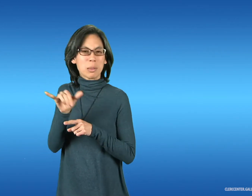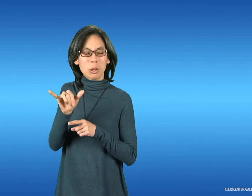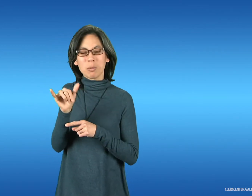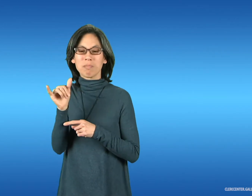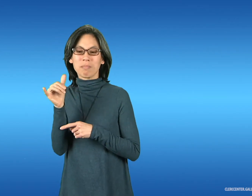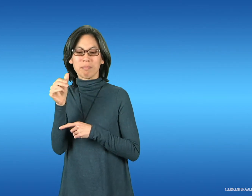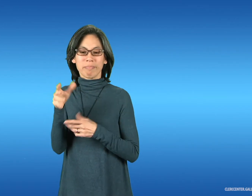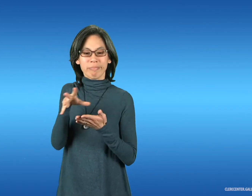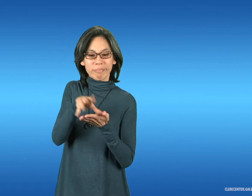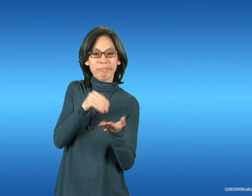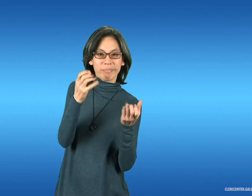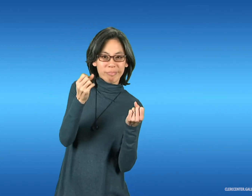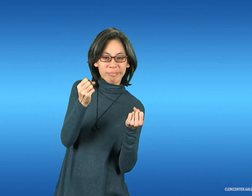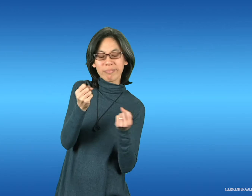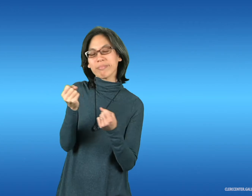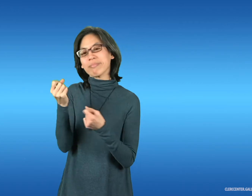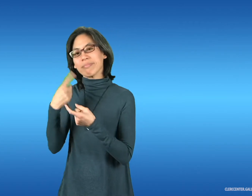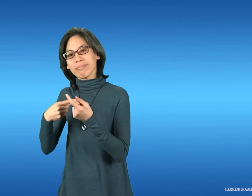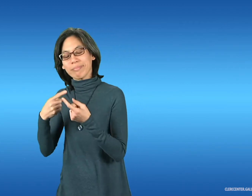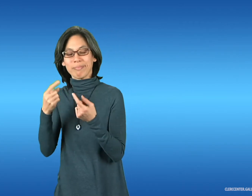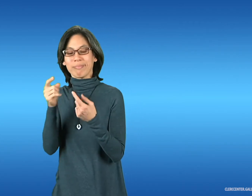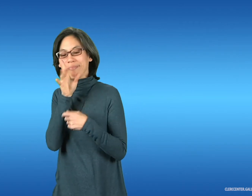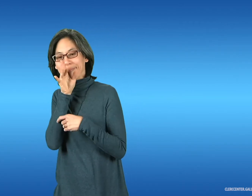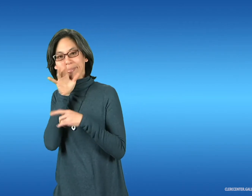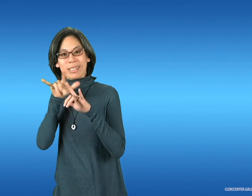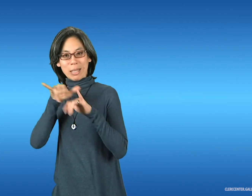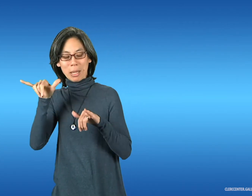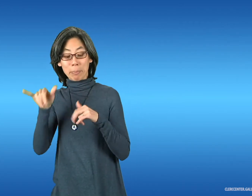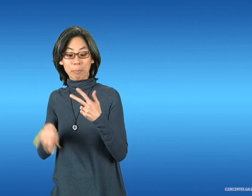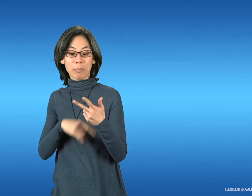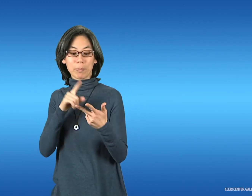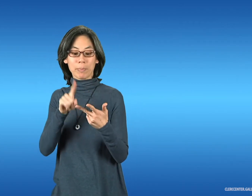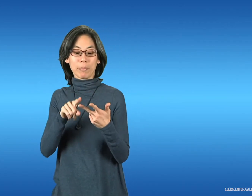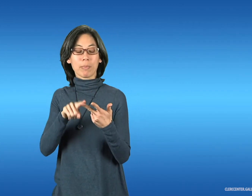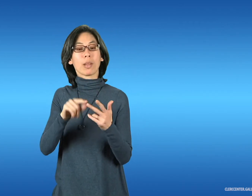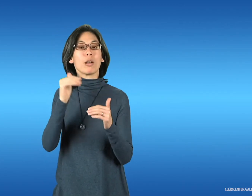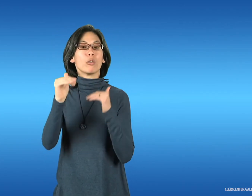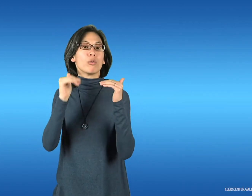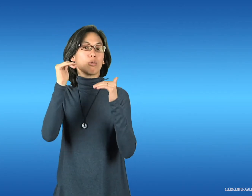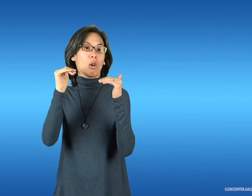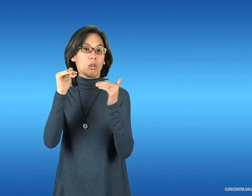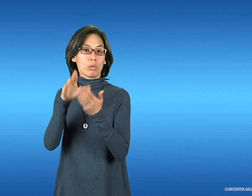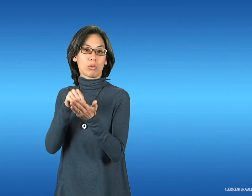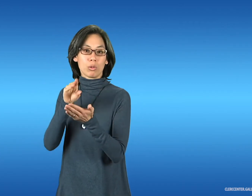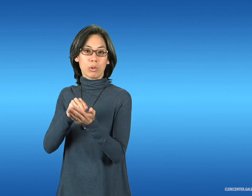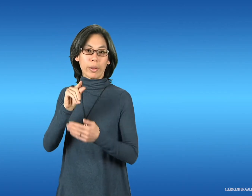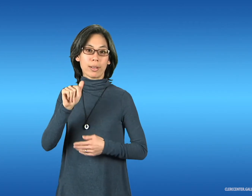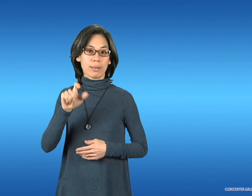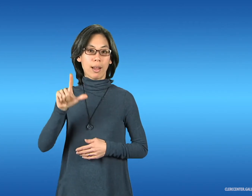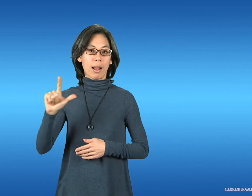so they're similar in that they acquiring both a spoken language and a signed language at the same time. And then thirdly, adults who are learning ASL